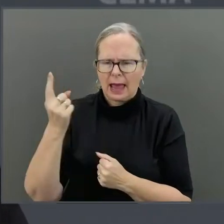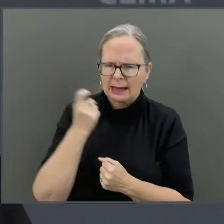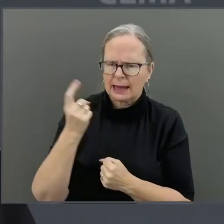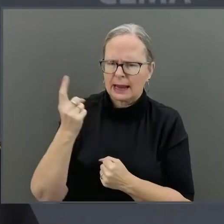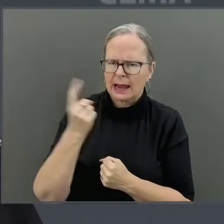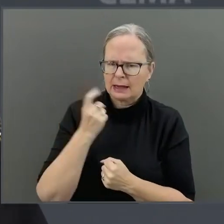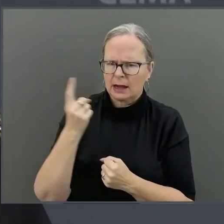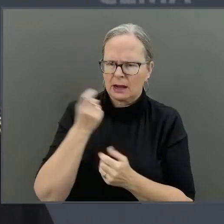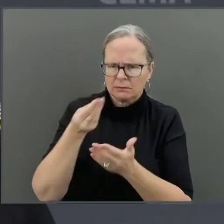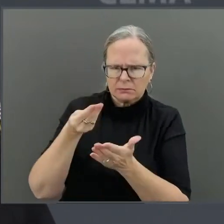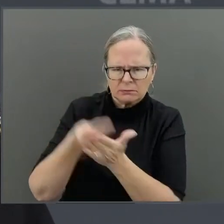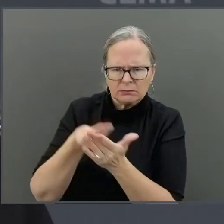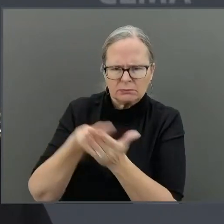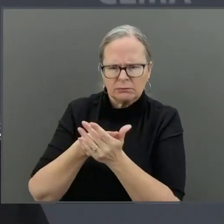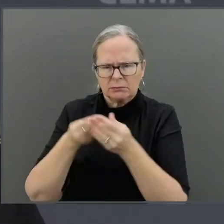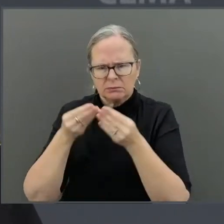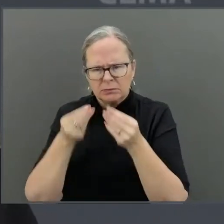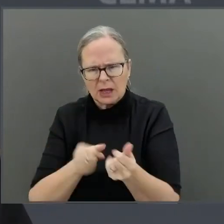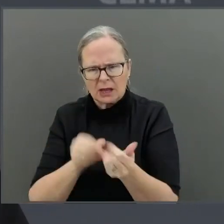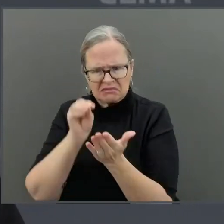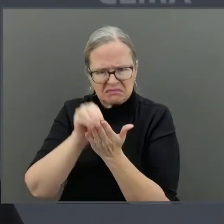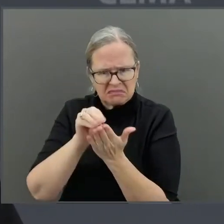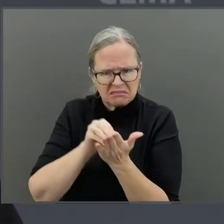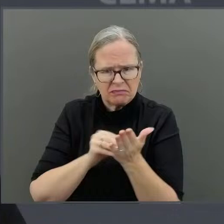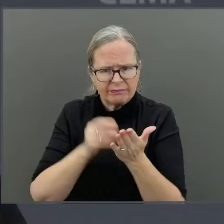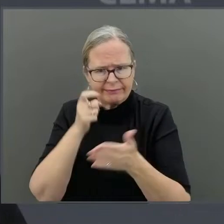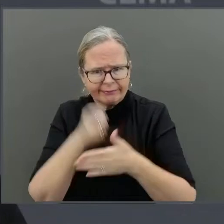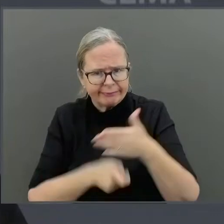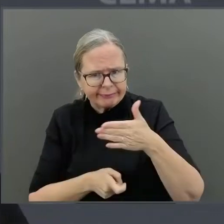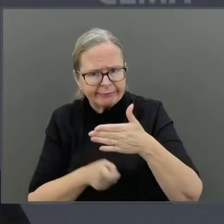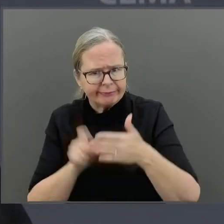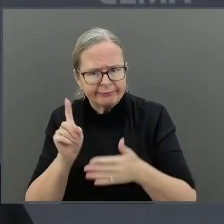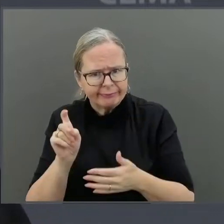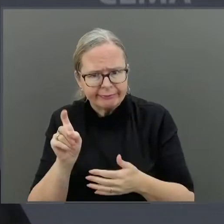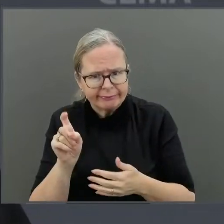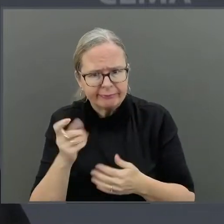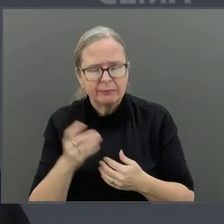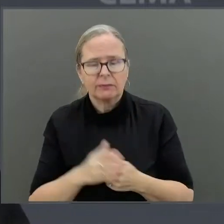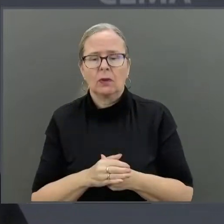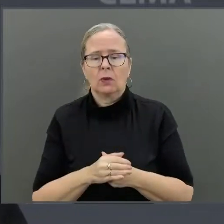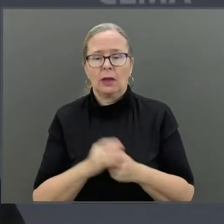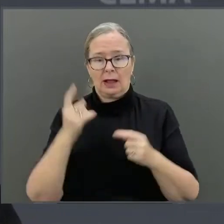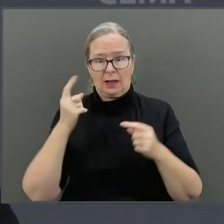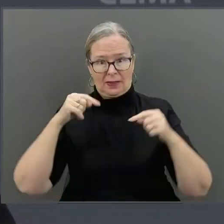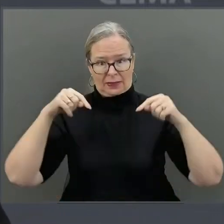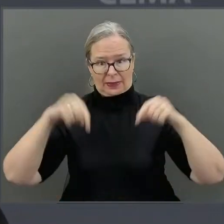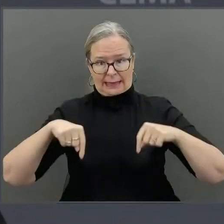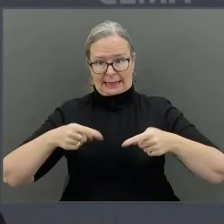city's financial department established Citywide Financial coding to track all related expenses to